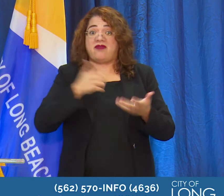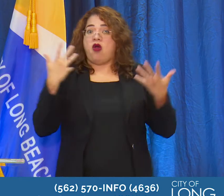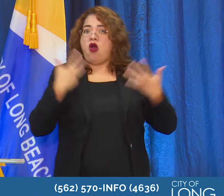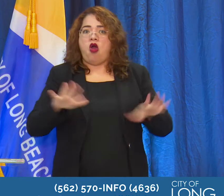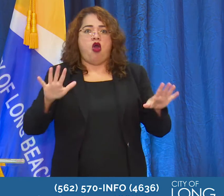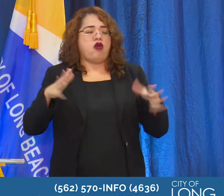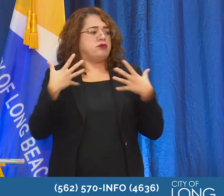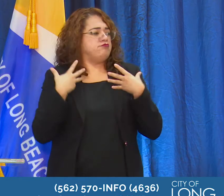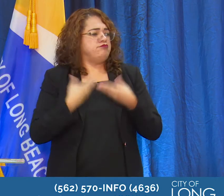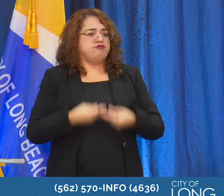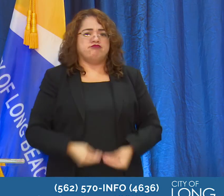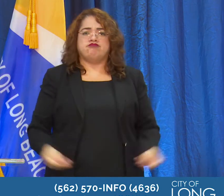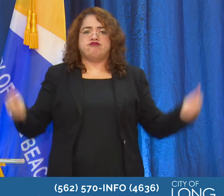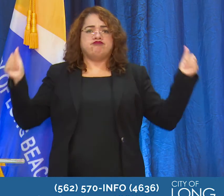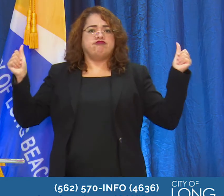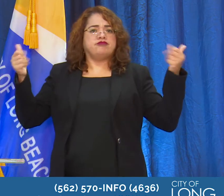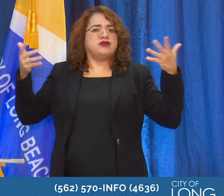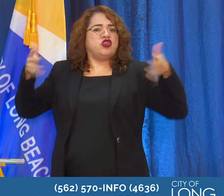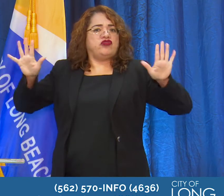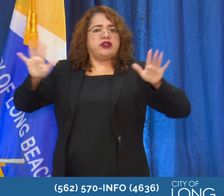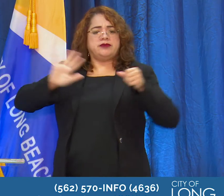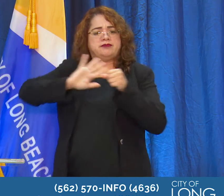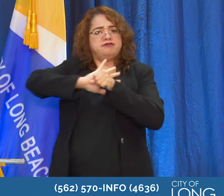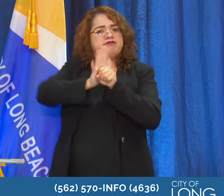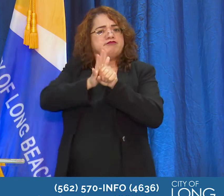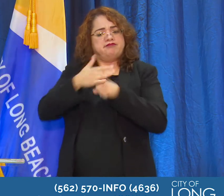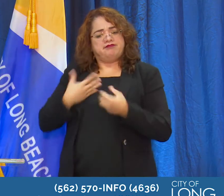you may be able to help other people currently fighting infection